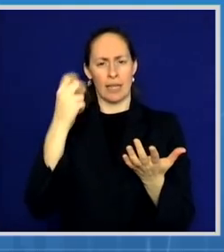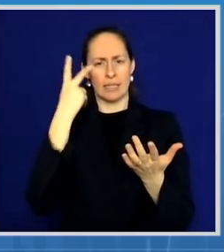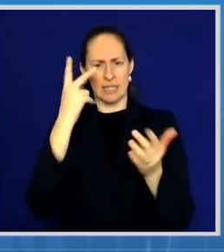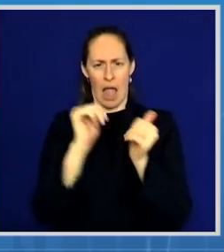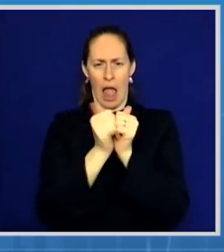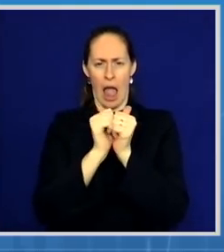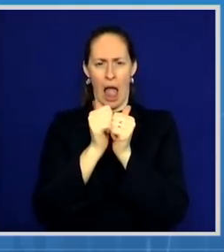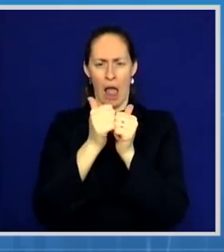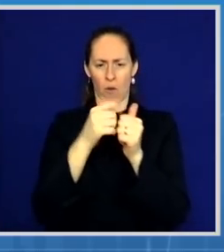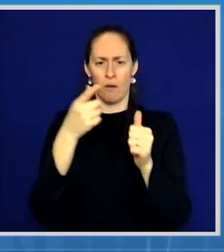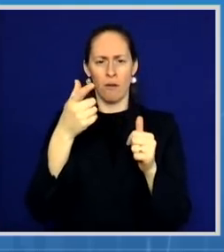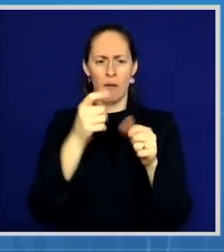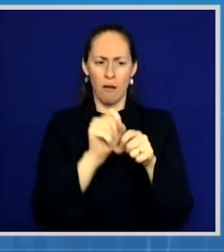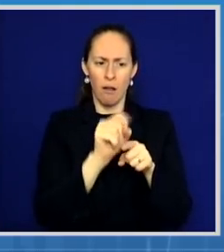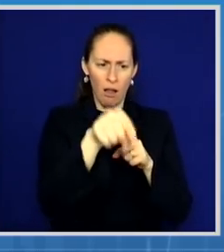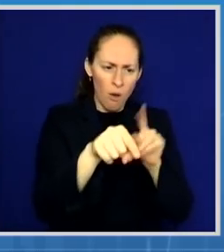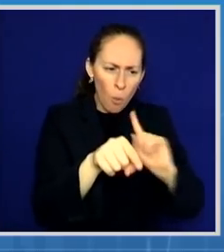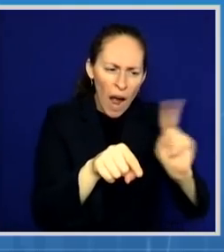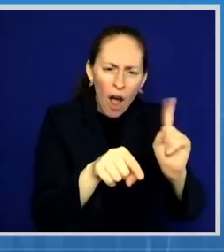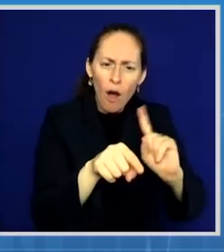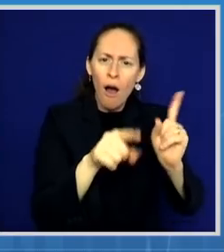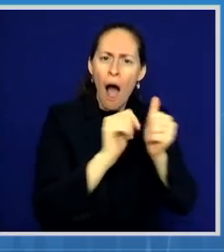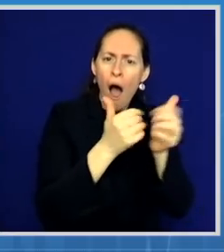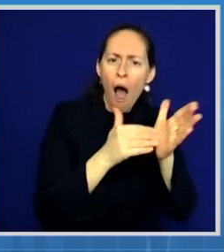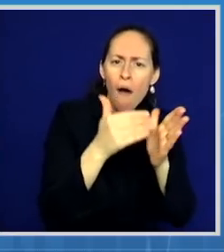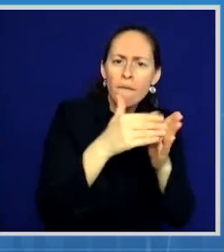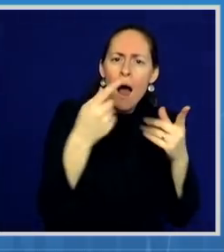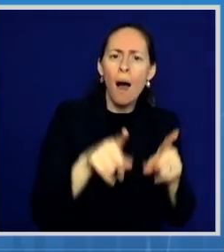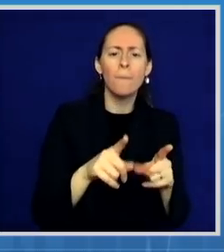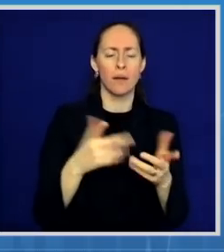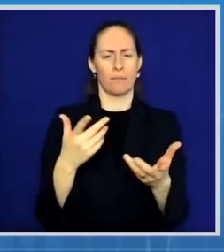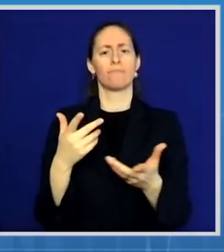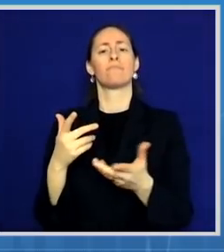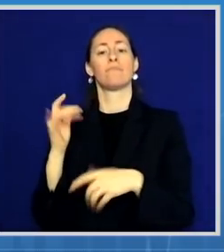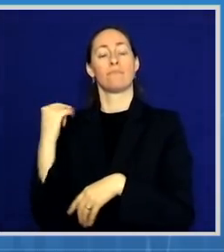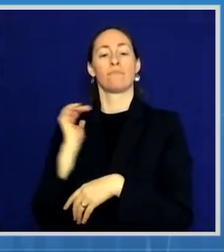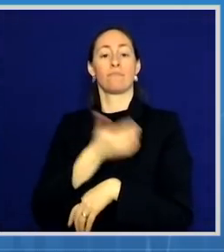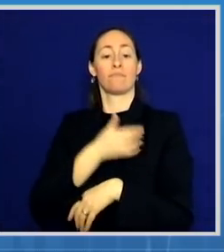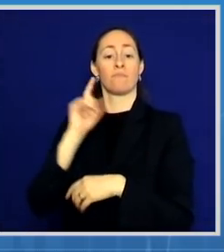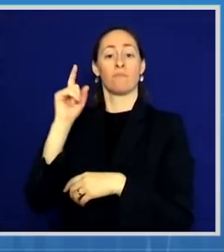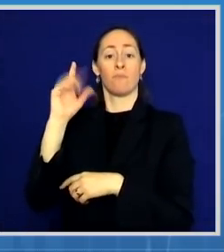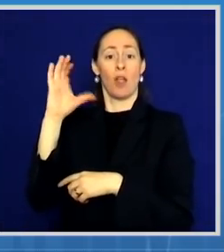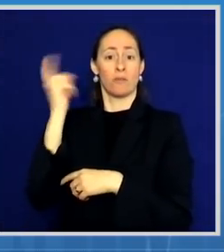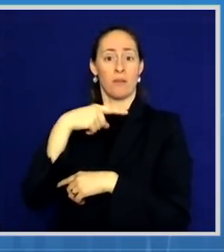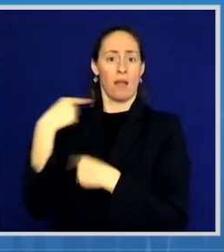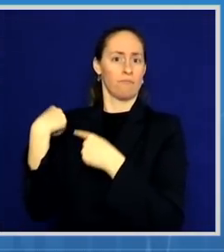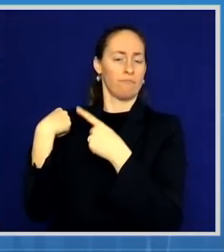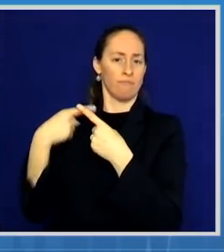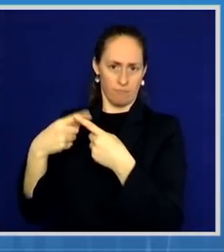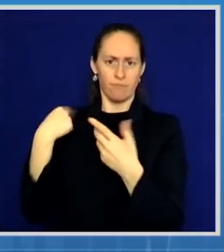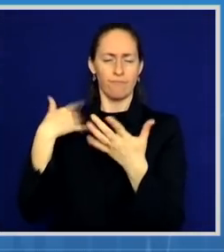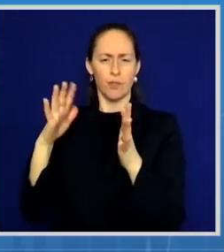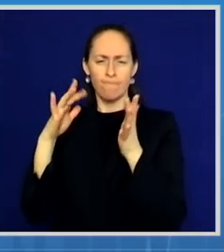Over the past hundred days, CDC has dramatically built up our domestic genomic surveillance platforms